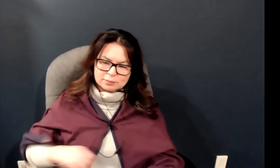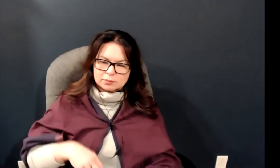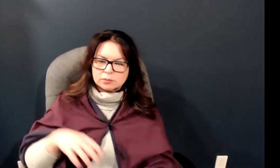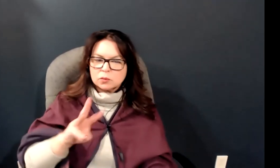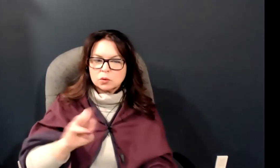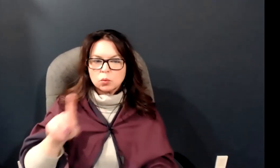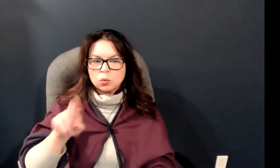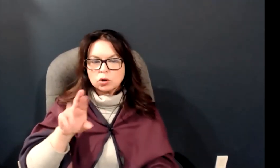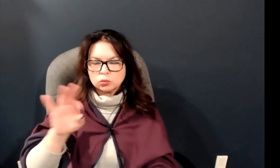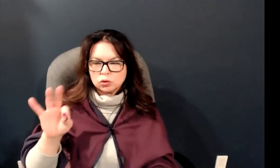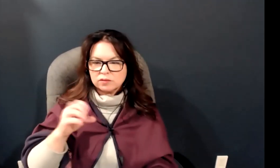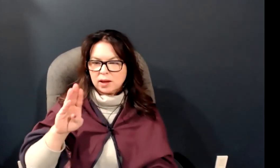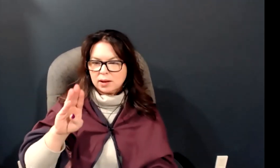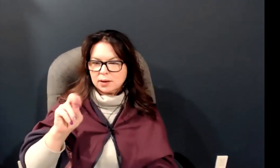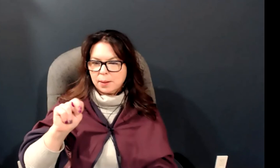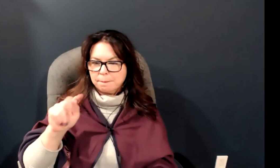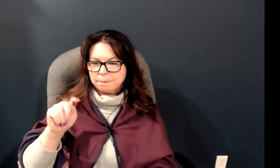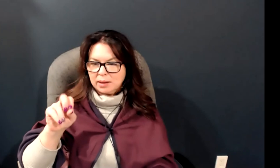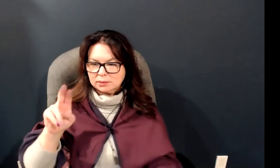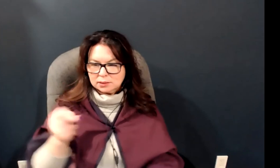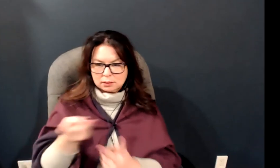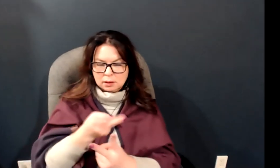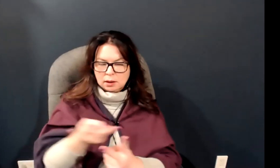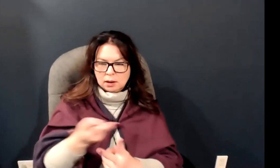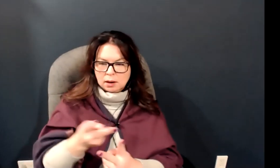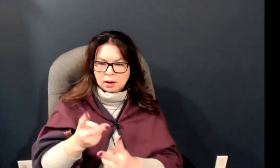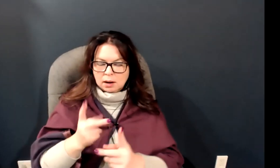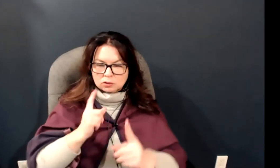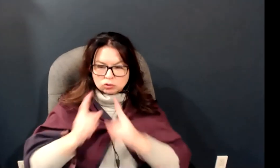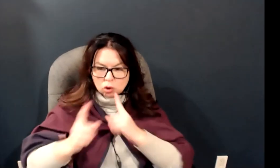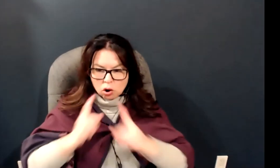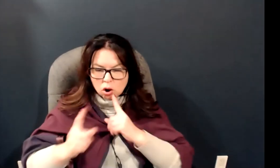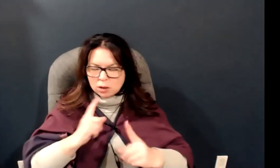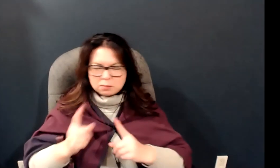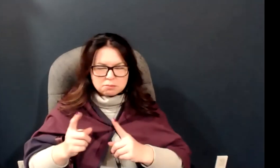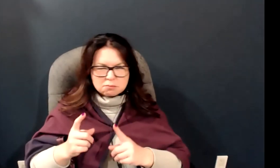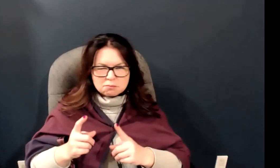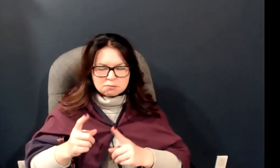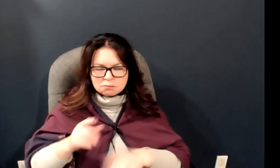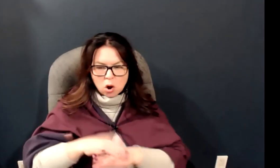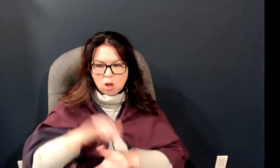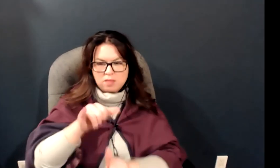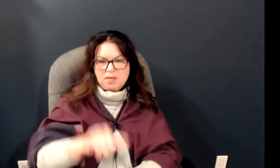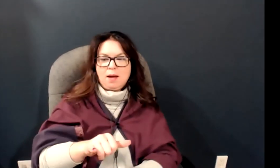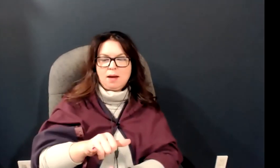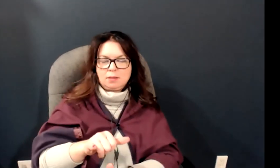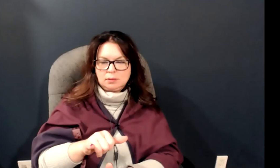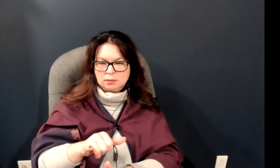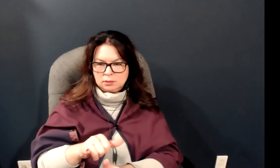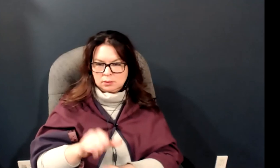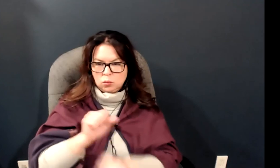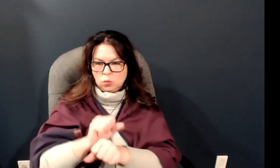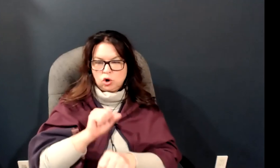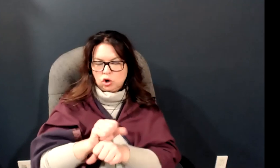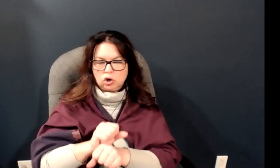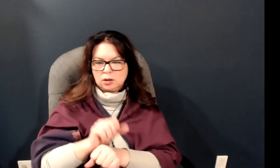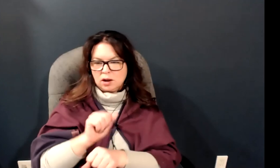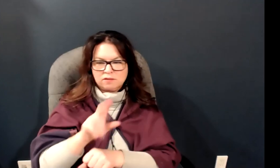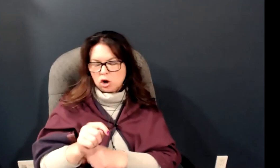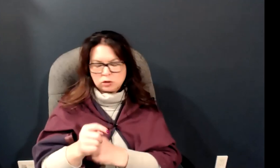it means for a White artist versus a Black artist to create and show and sell, imagery